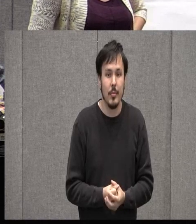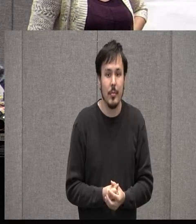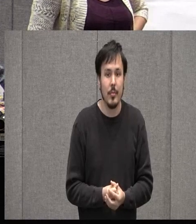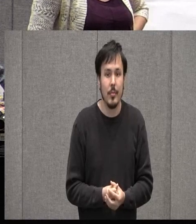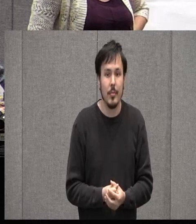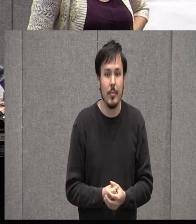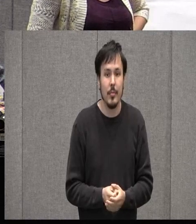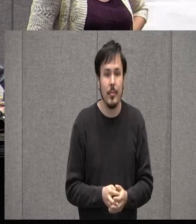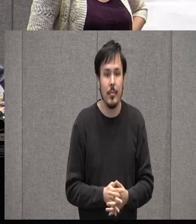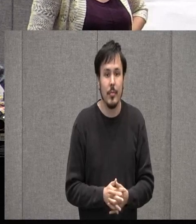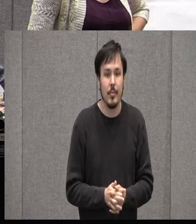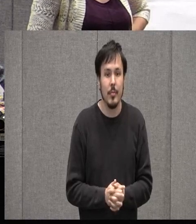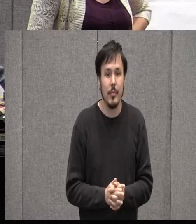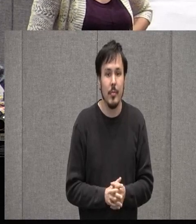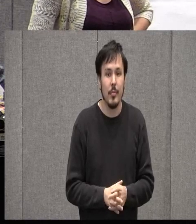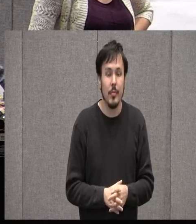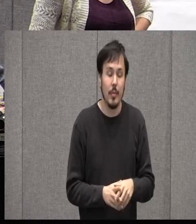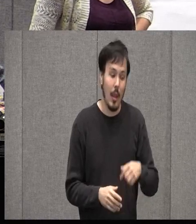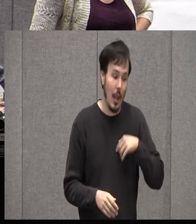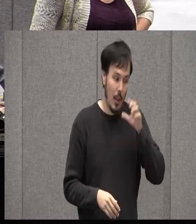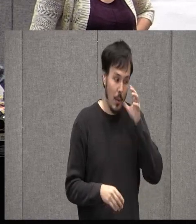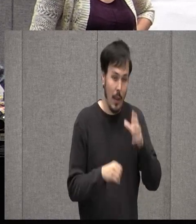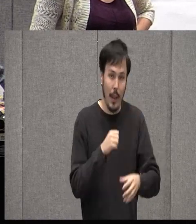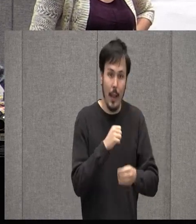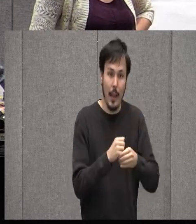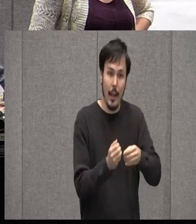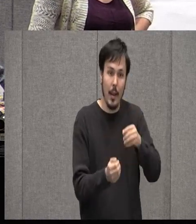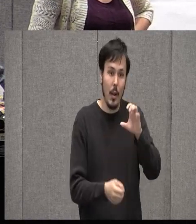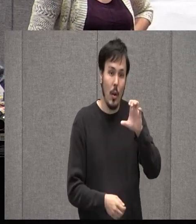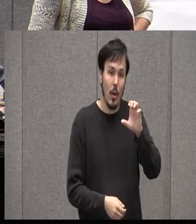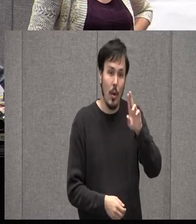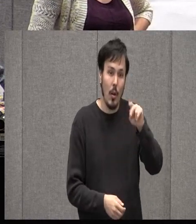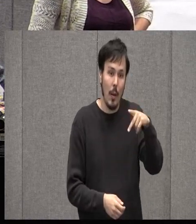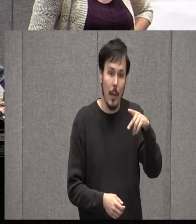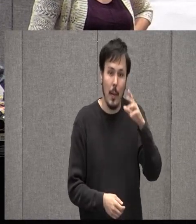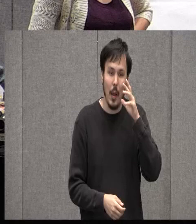So what I'm gonna add is a cup and I'm just gonna eyeball it.